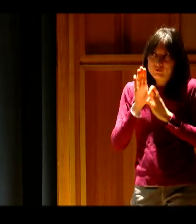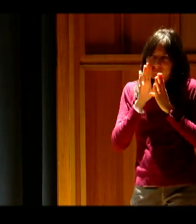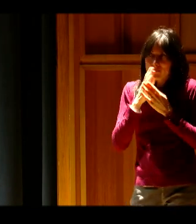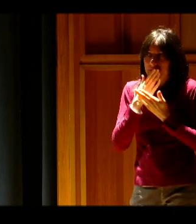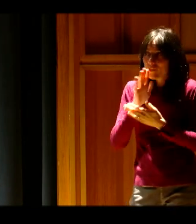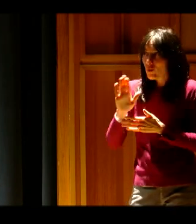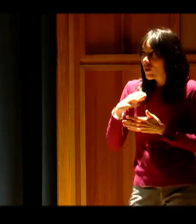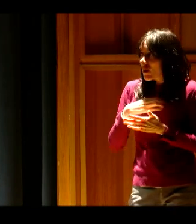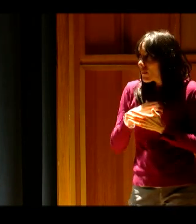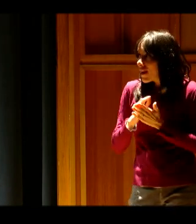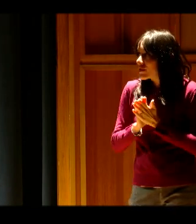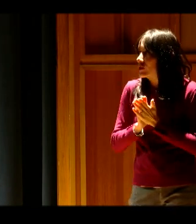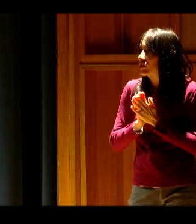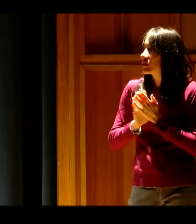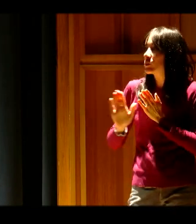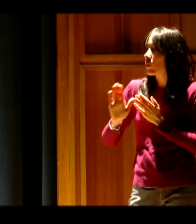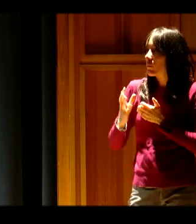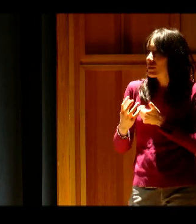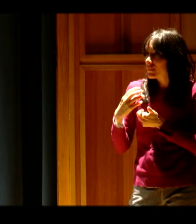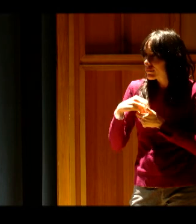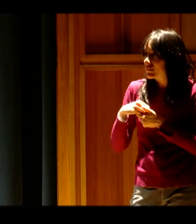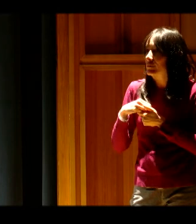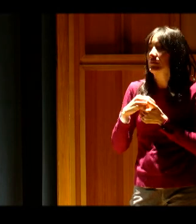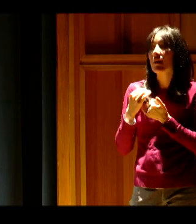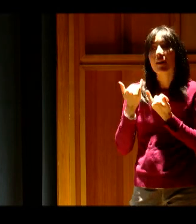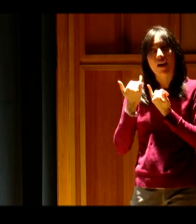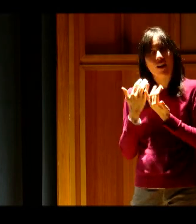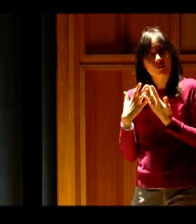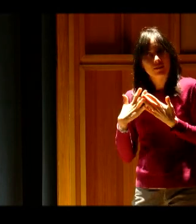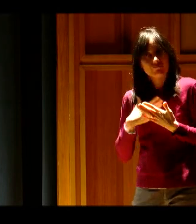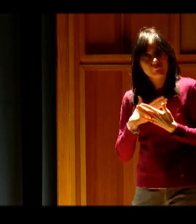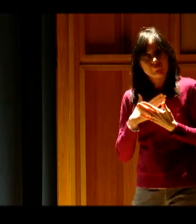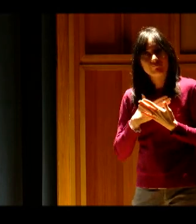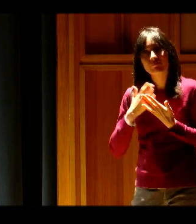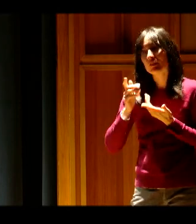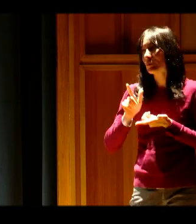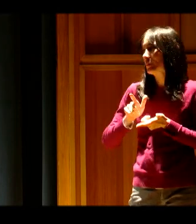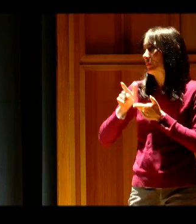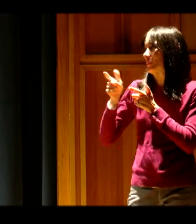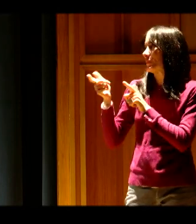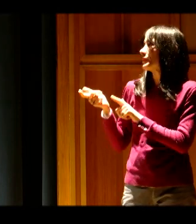I thank you for your participation and it is my delight to hand the dais back over to